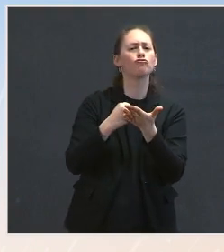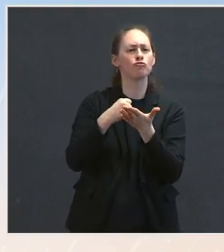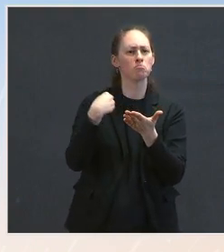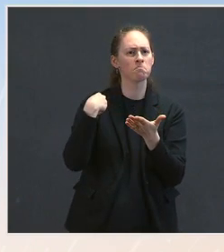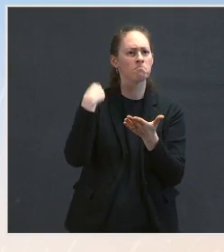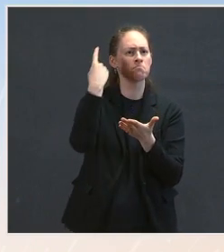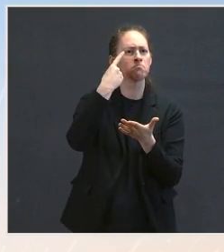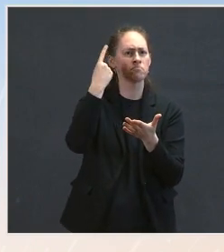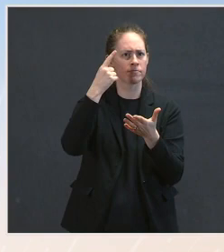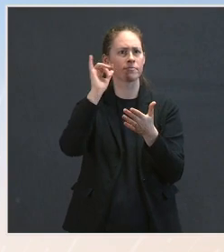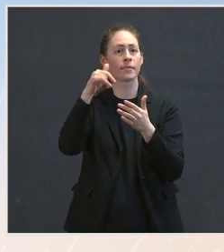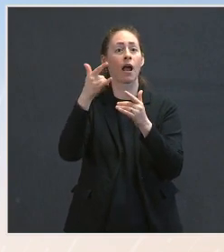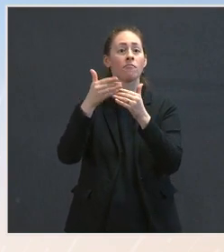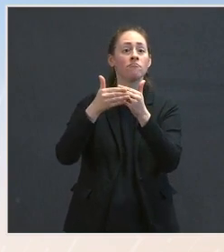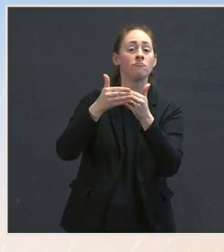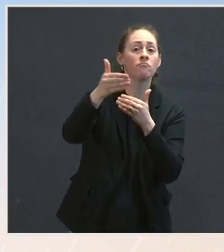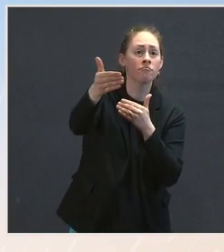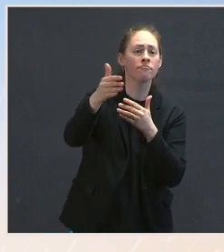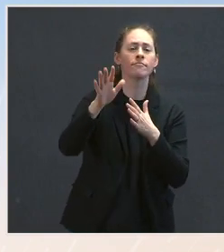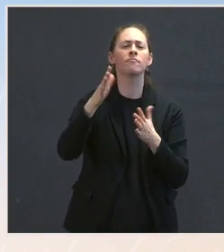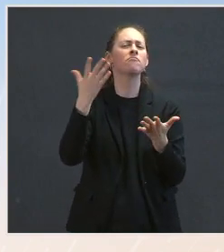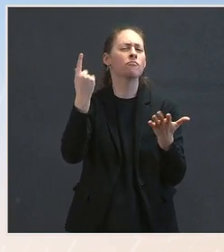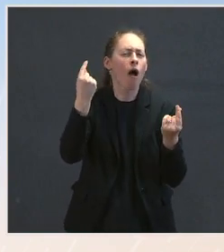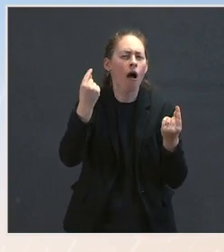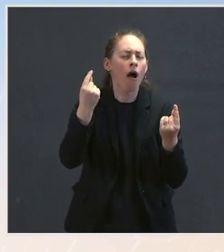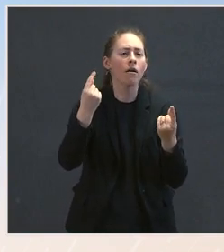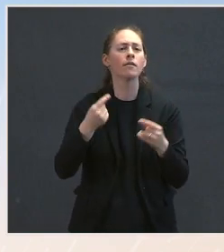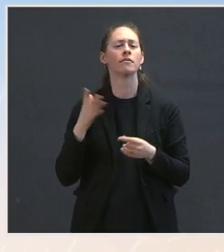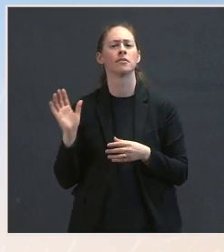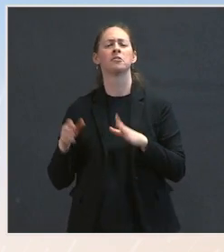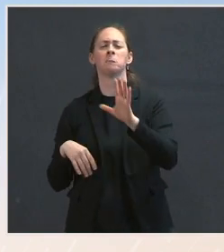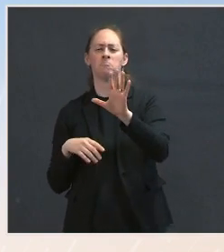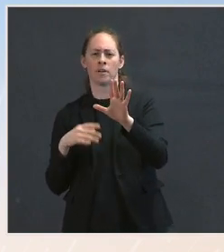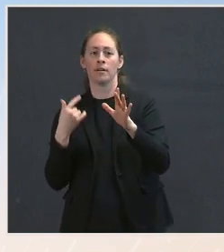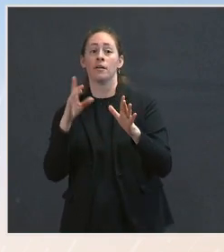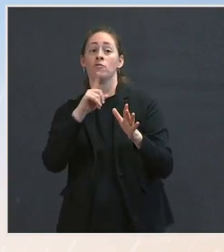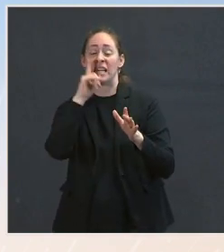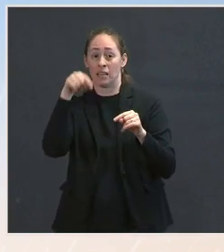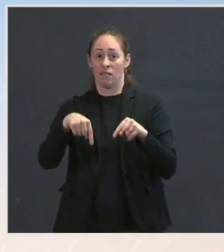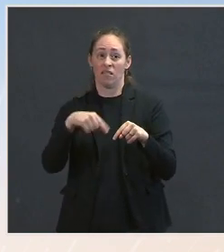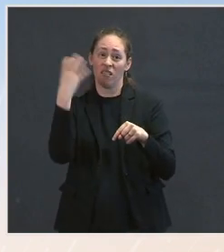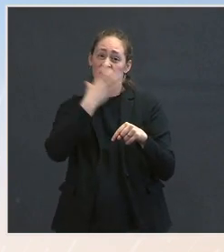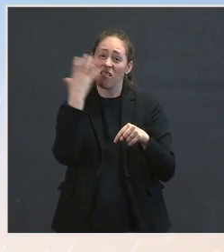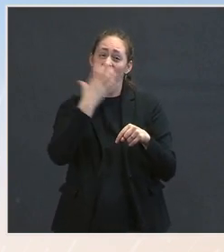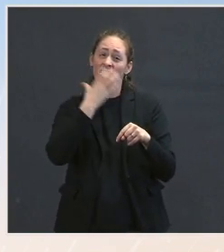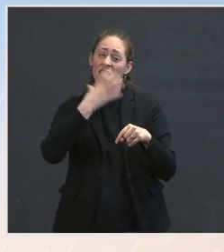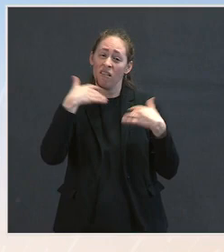Ms. Psaki: Well, first, let me say it would be a serious step for the Vice President to take that step. And obviously, she and the President